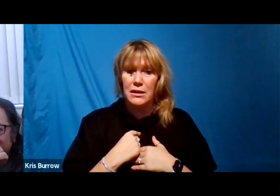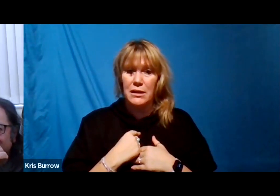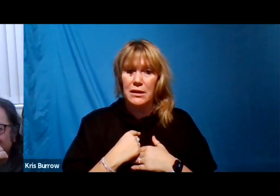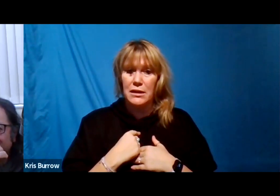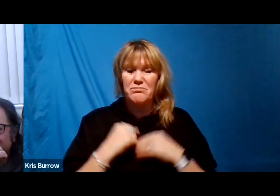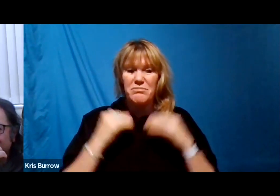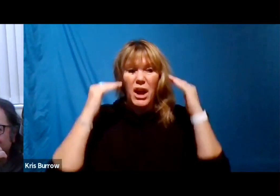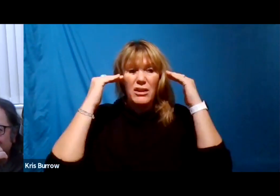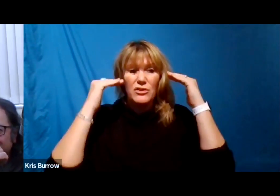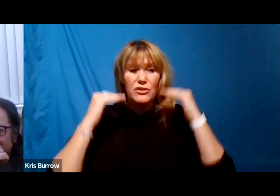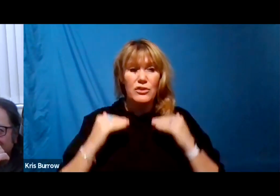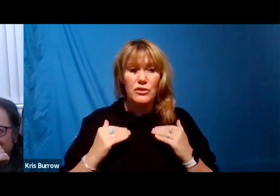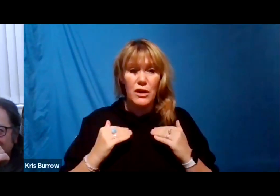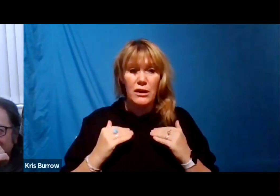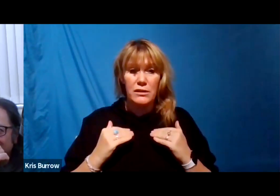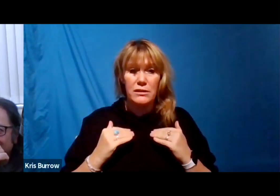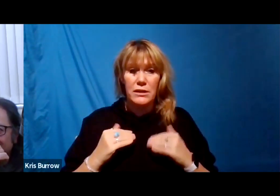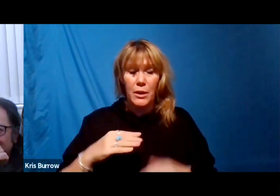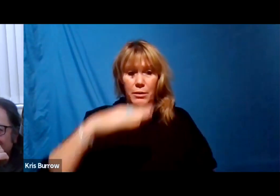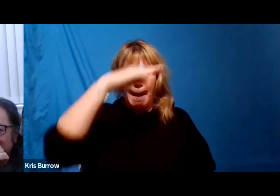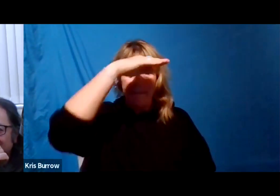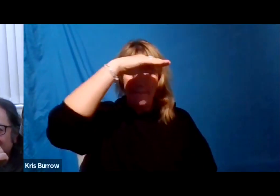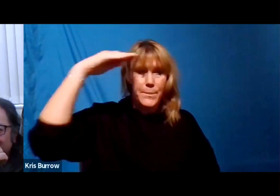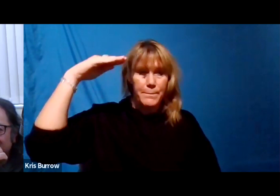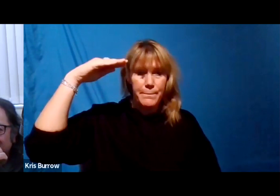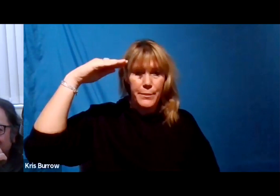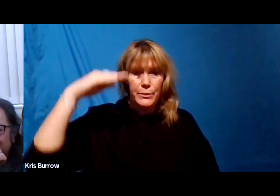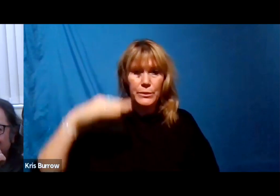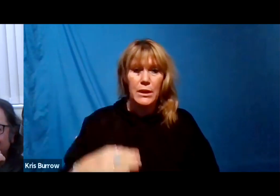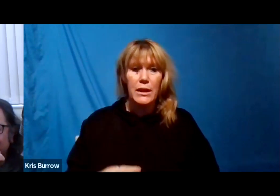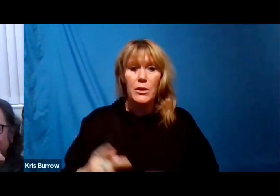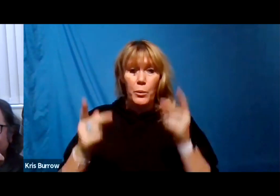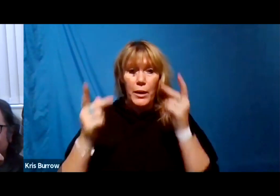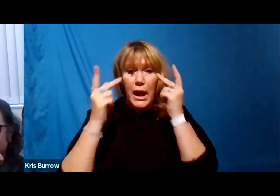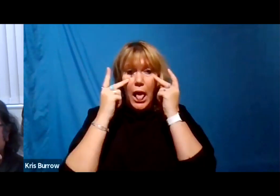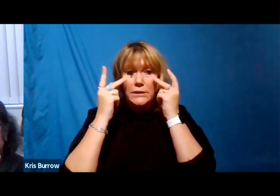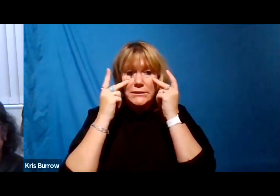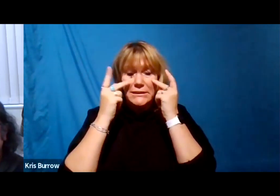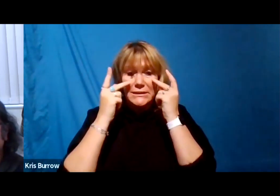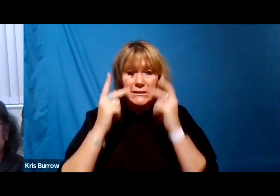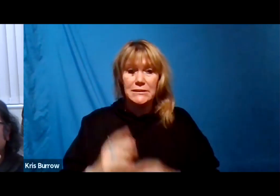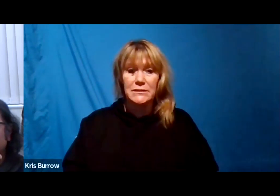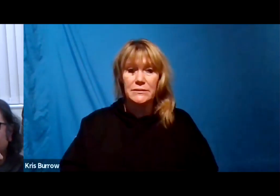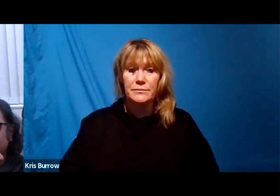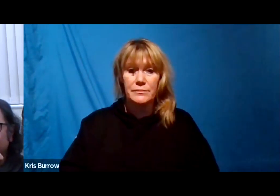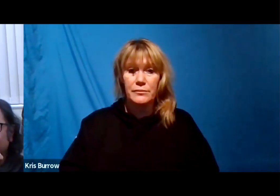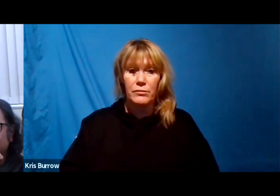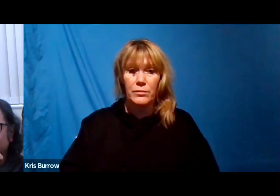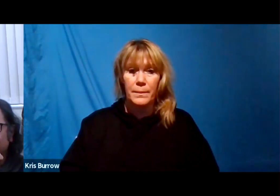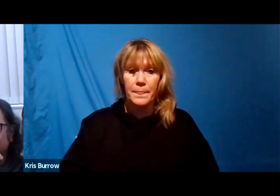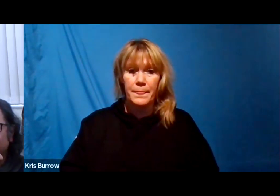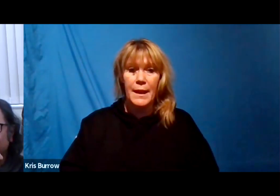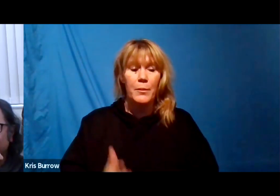come together as a nation to defy discrimination That the people of the masses